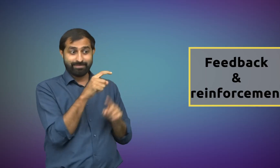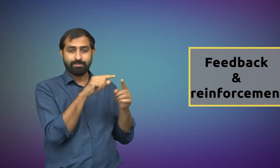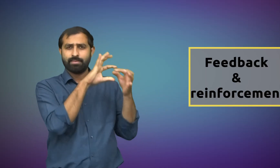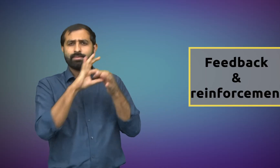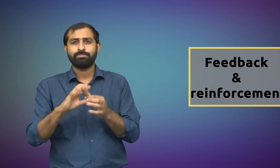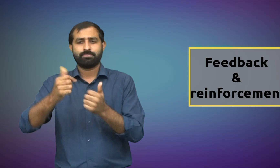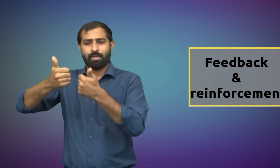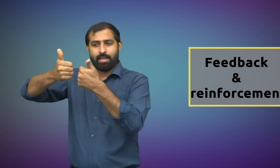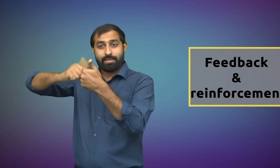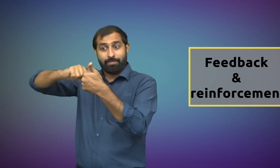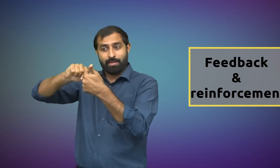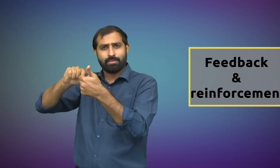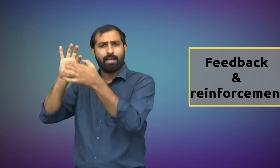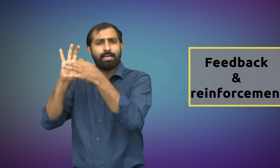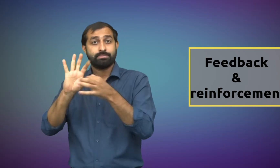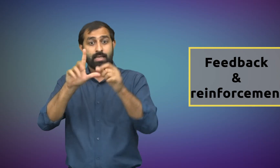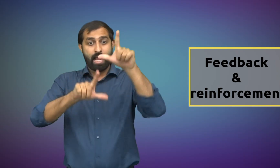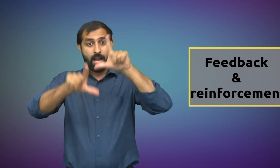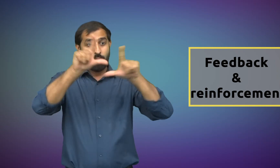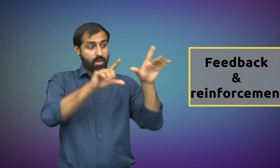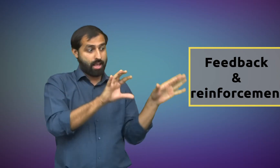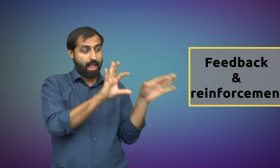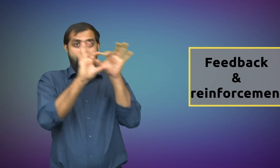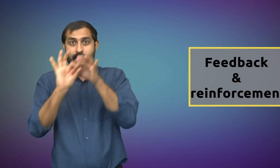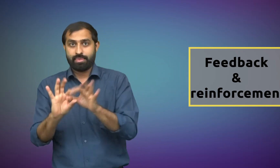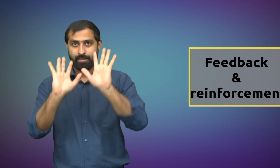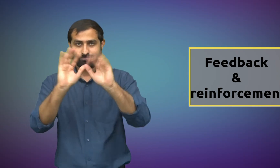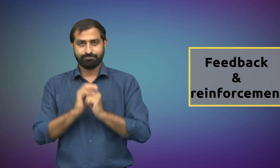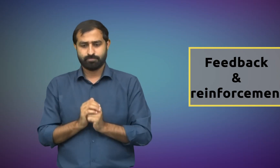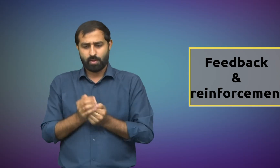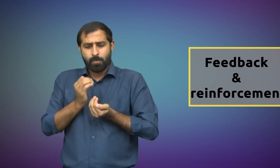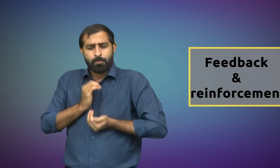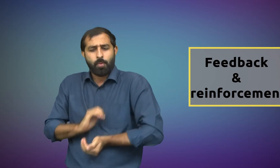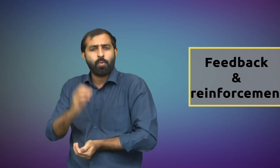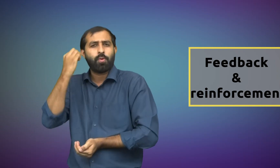7. Feedback and reinforcement. I will tell you how it is related to the language.